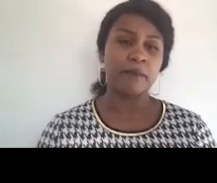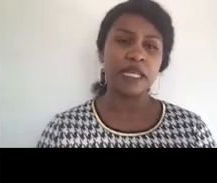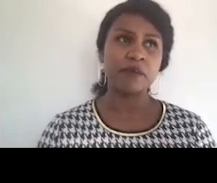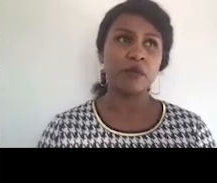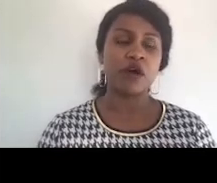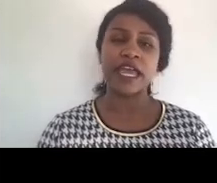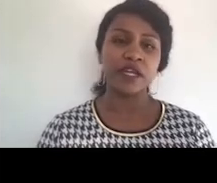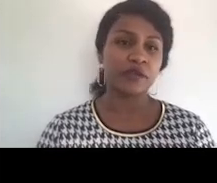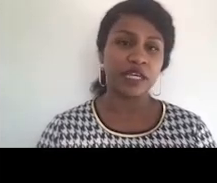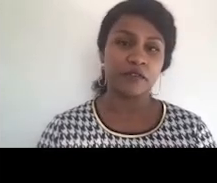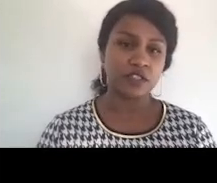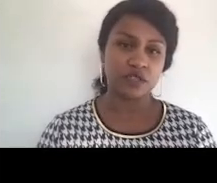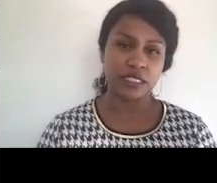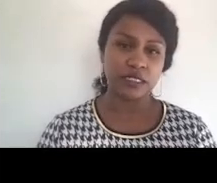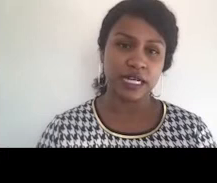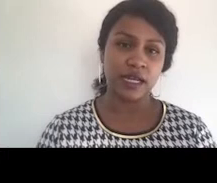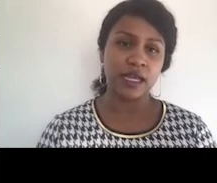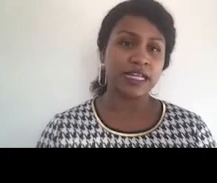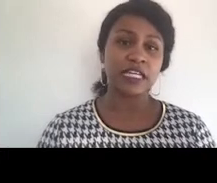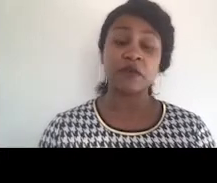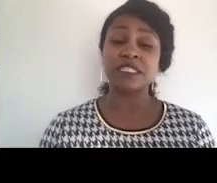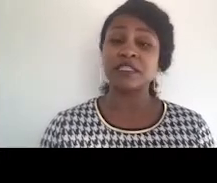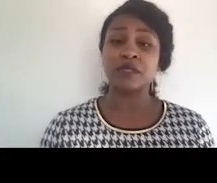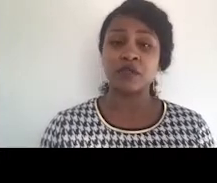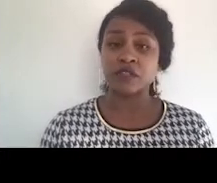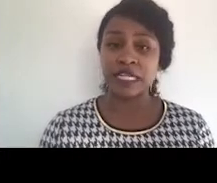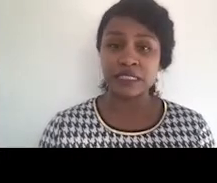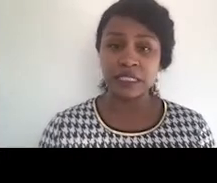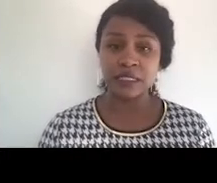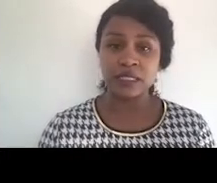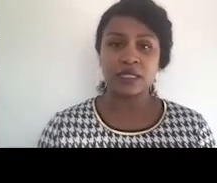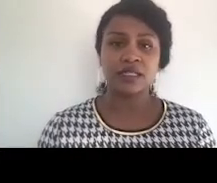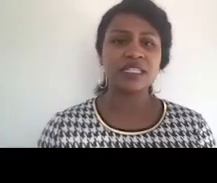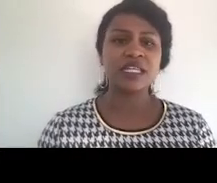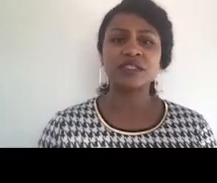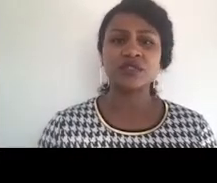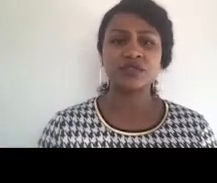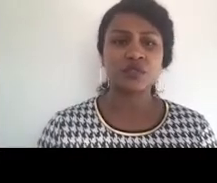Many people are angry and frustrated. Aside from dealing with COVID-19, the city continues to